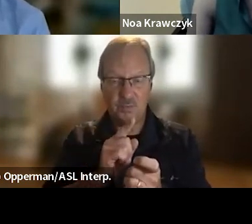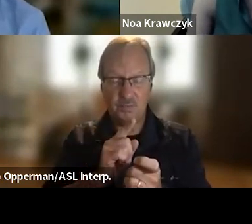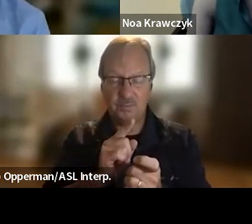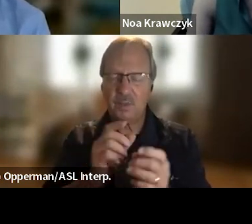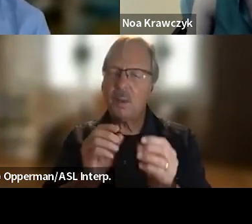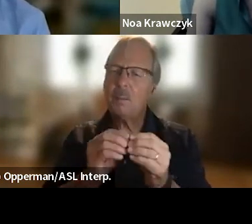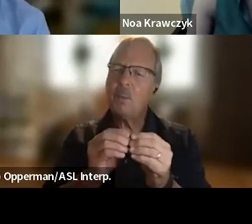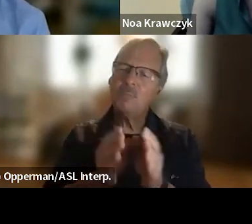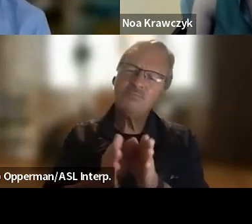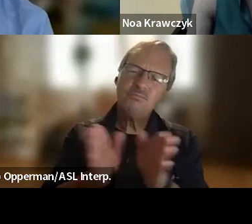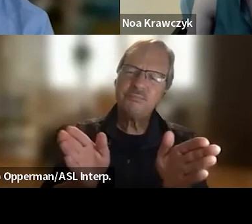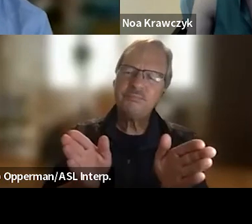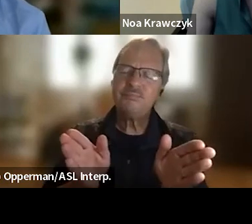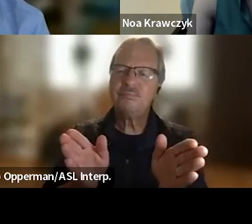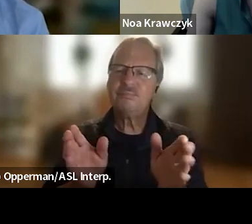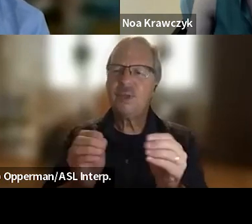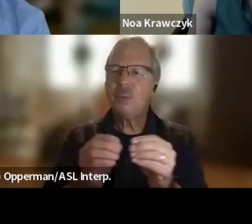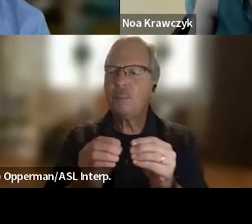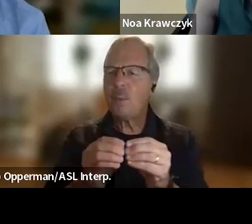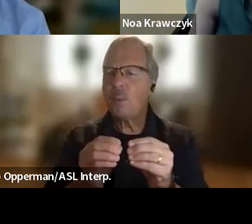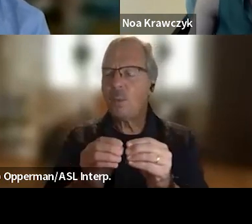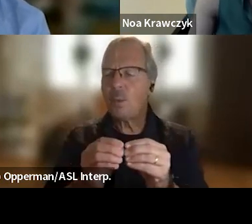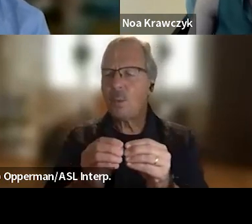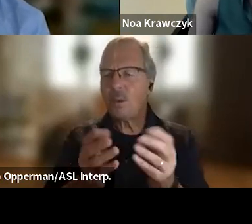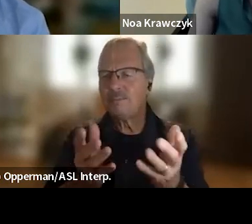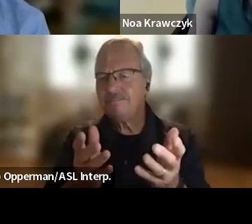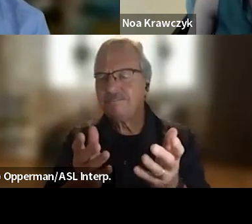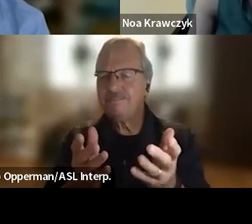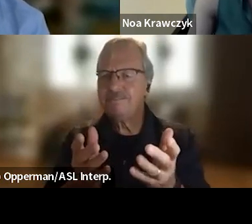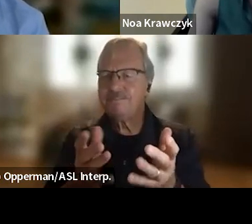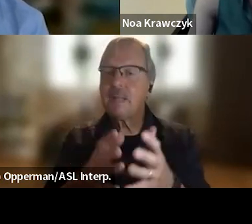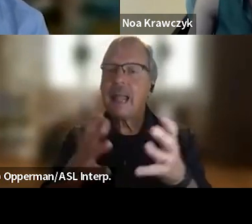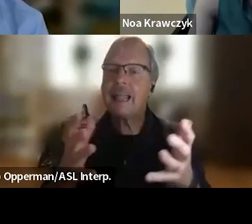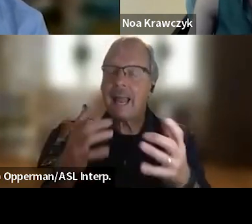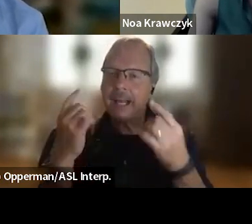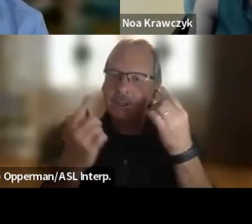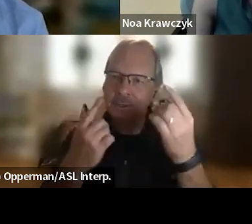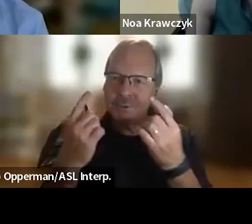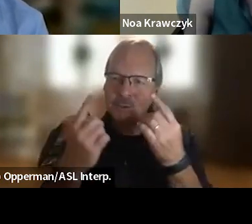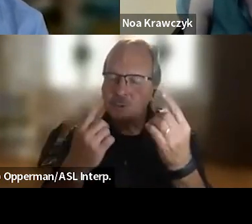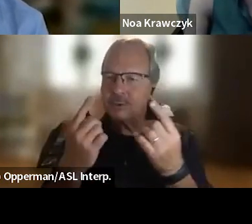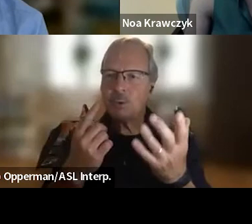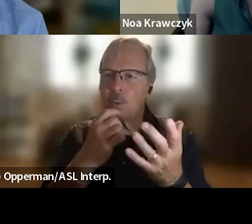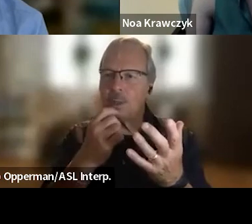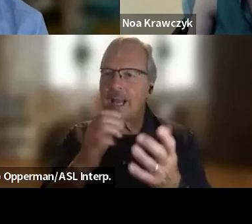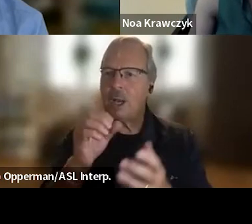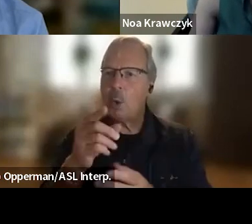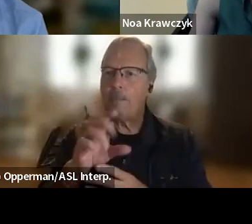about this issue, it's definitely something that, of course there's a lot of concern around, we're not in an opioid crisis per se,